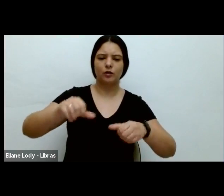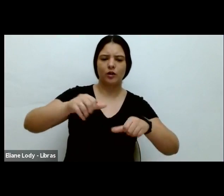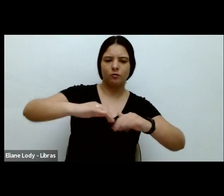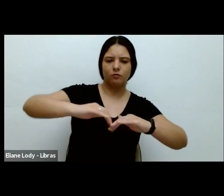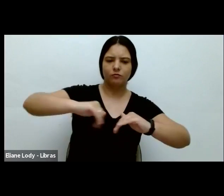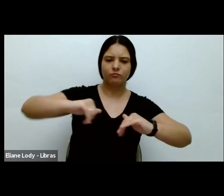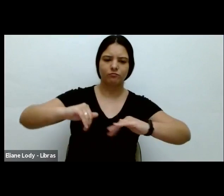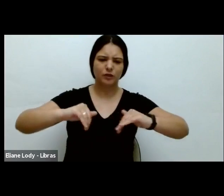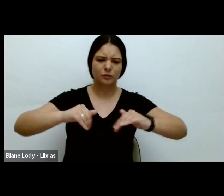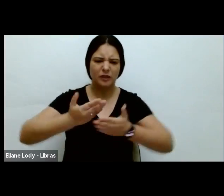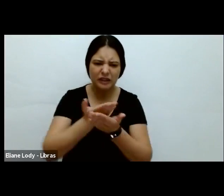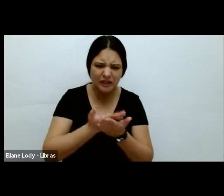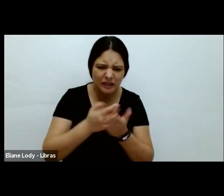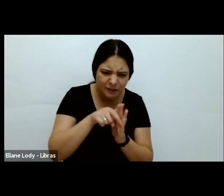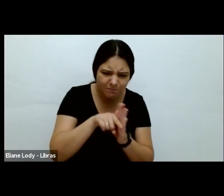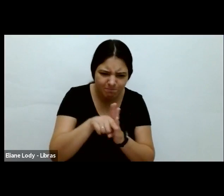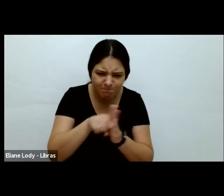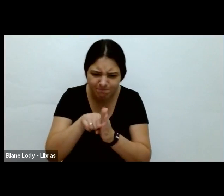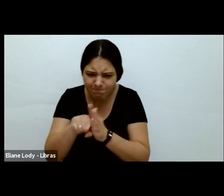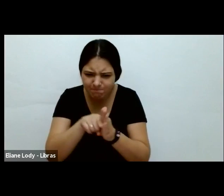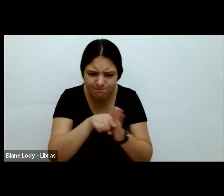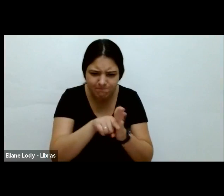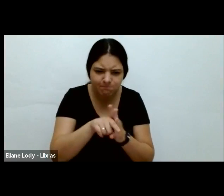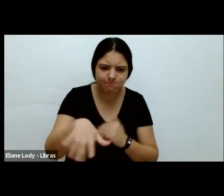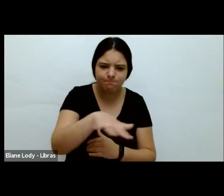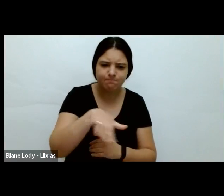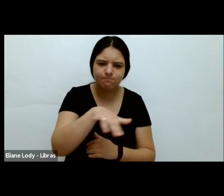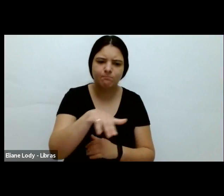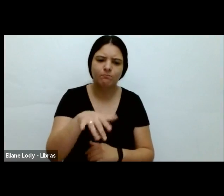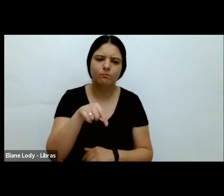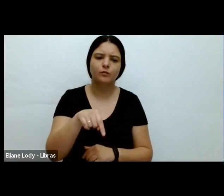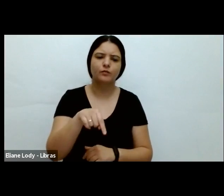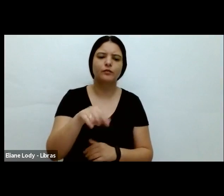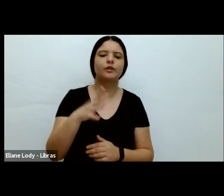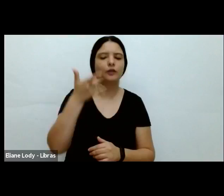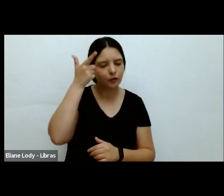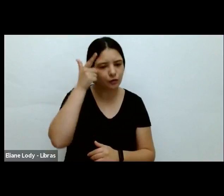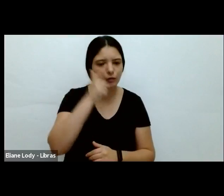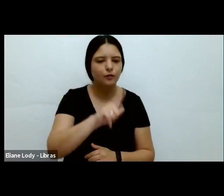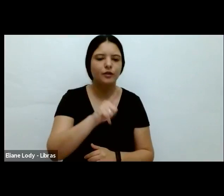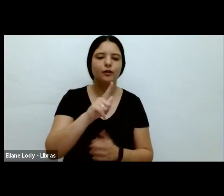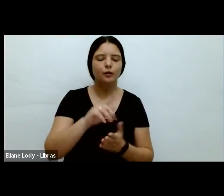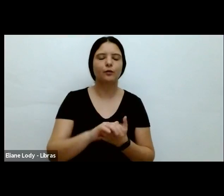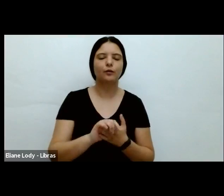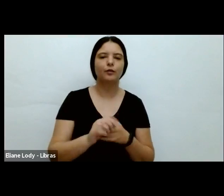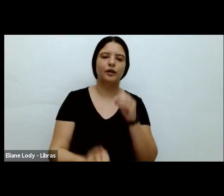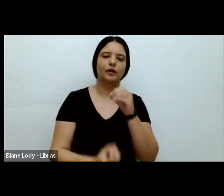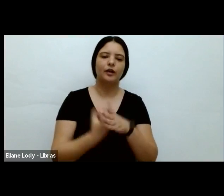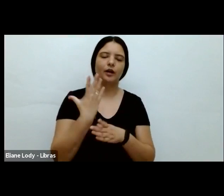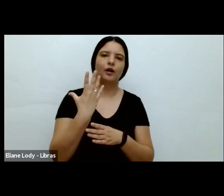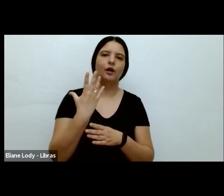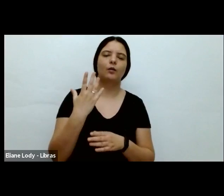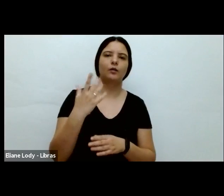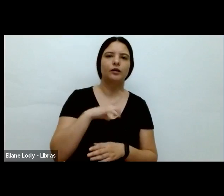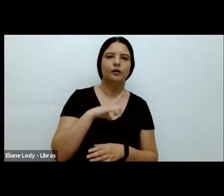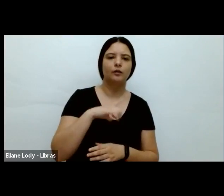They start They established to blend to separate set of tunnel from the way separate set of tunnel from the waste material.